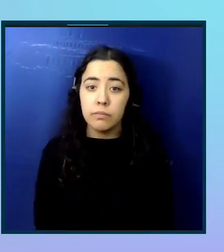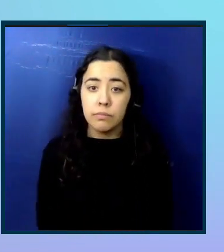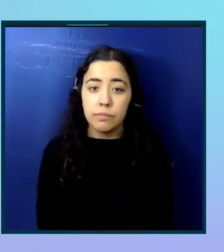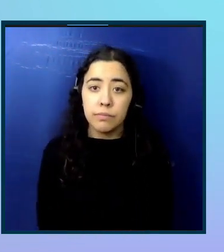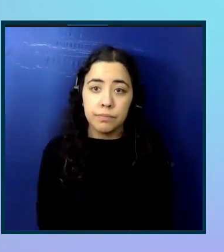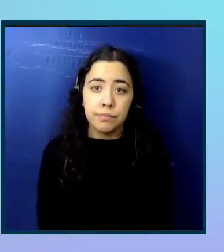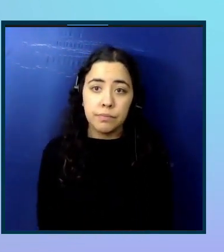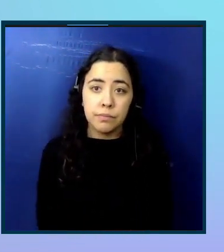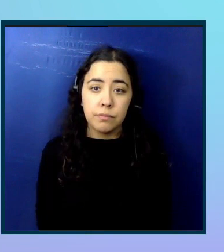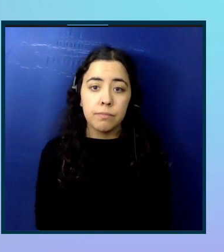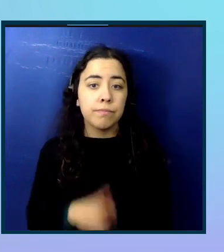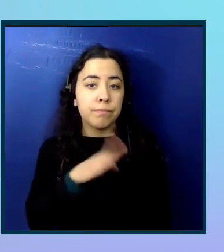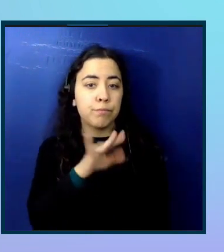So John, let me ask you another question.